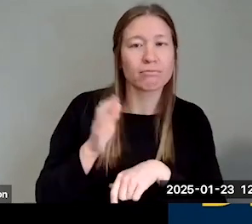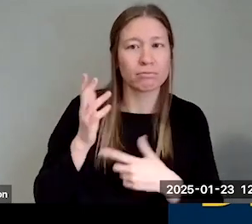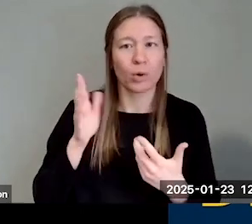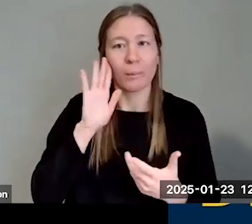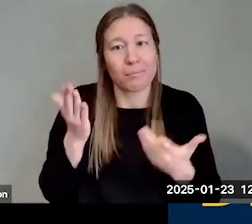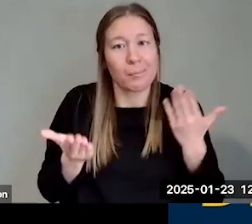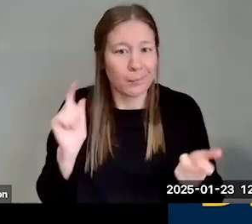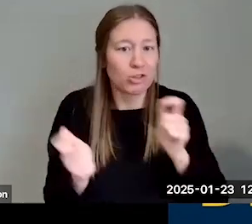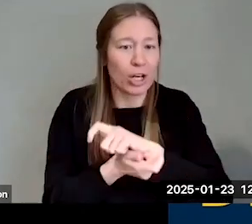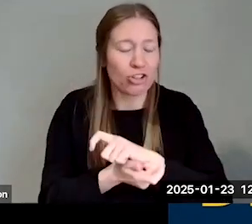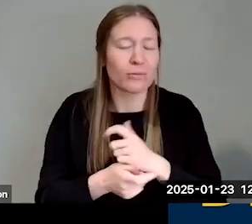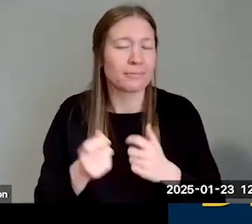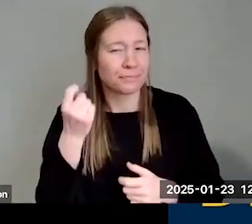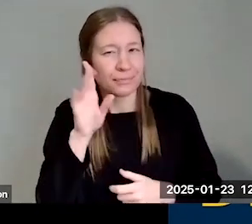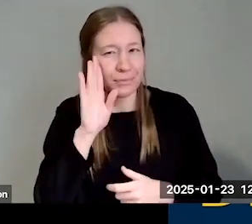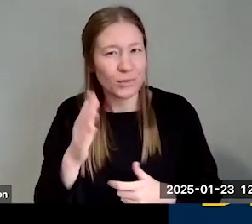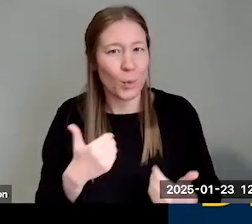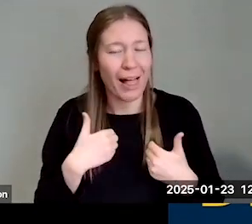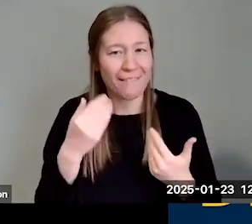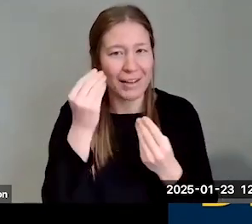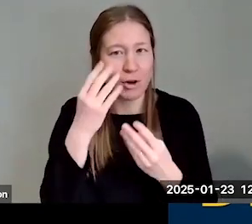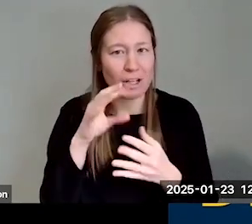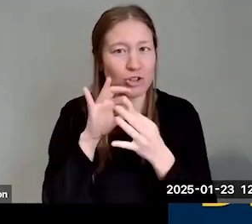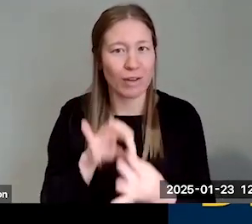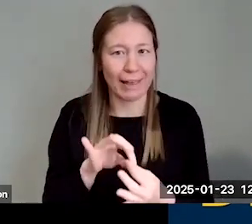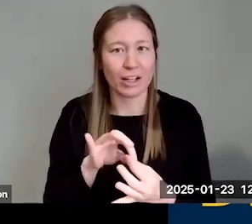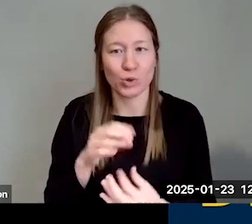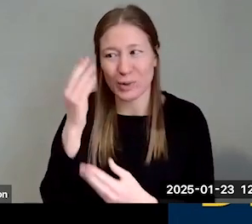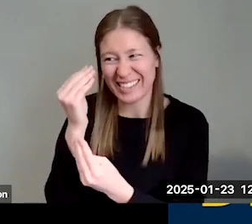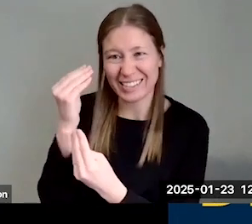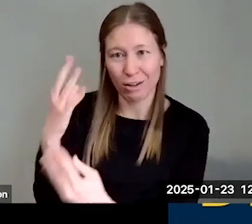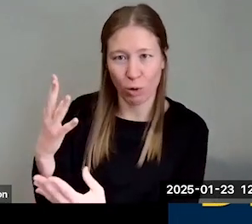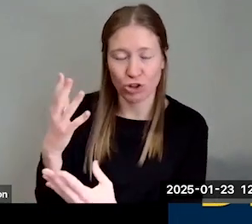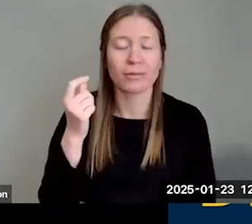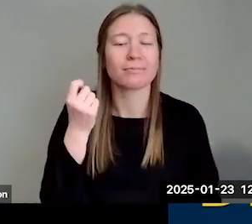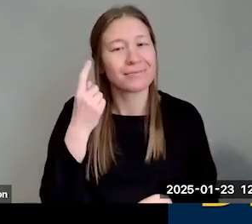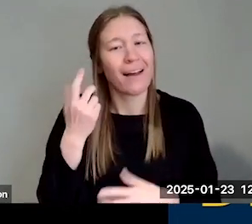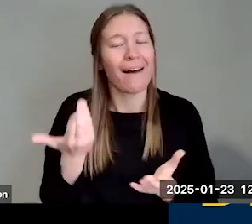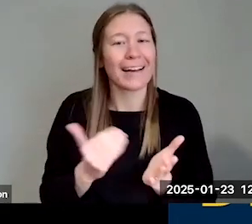that will go over the steps of disclosure. Of course, if anything does change in the near future,